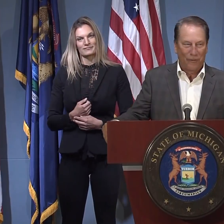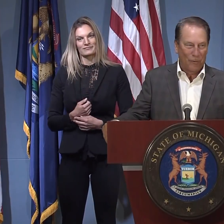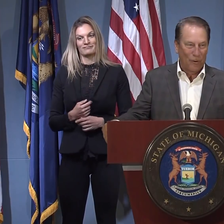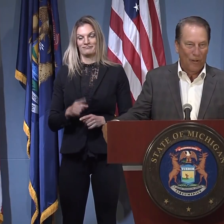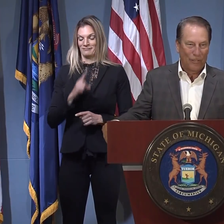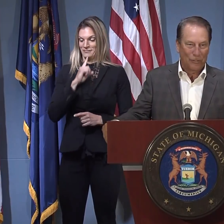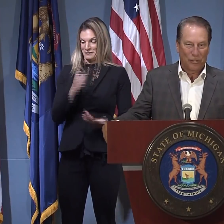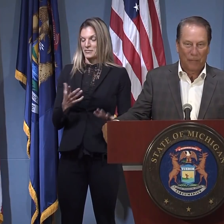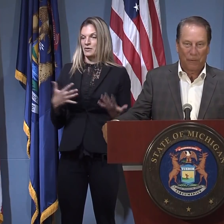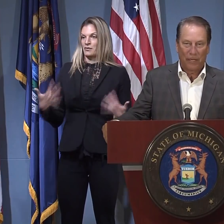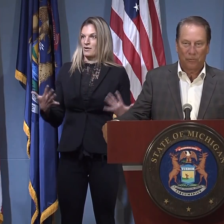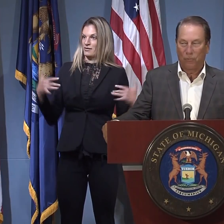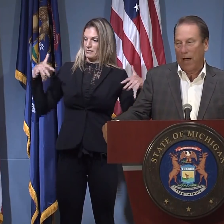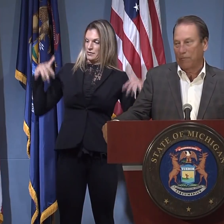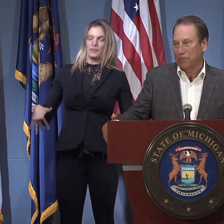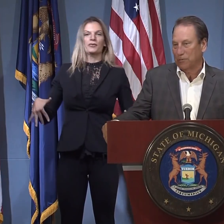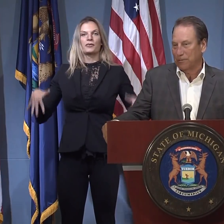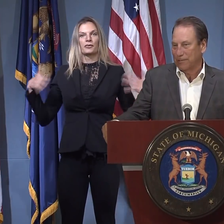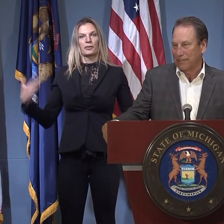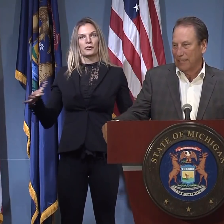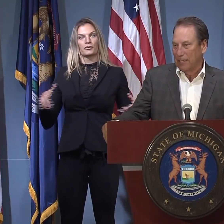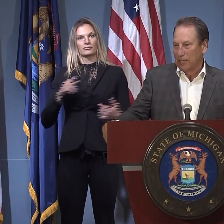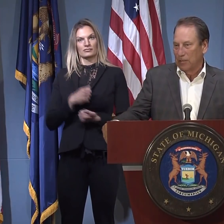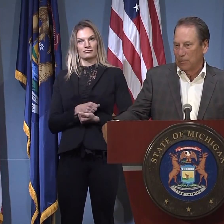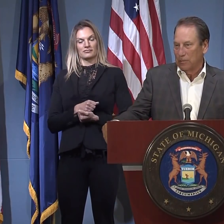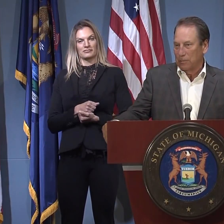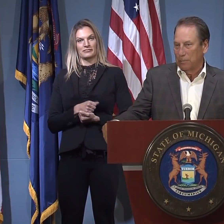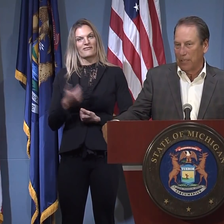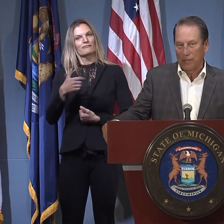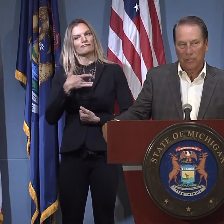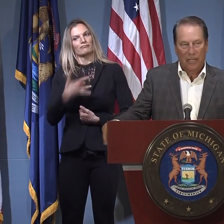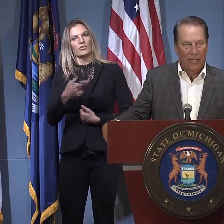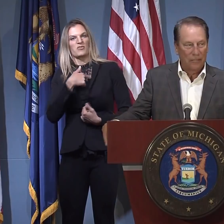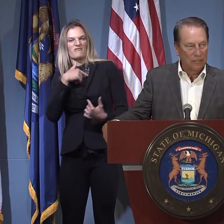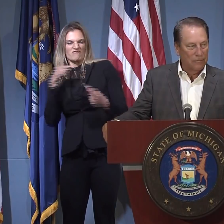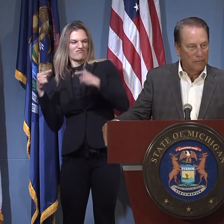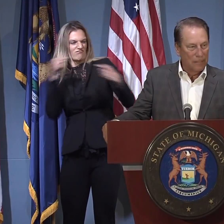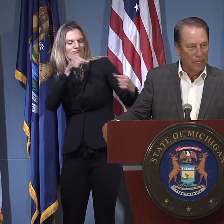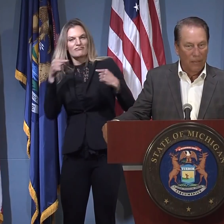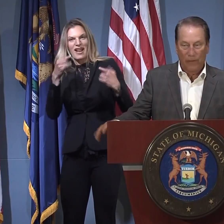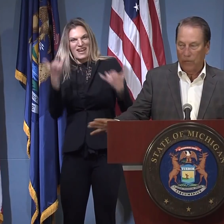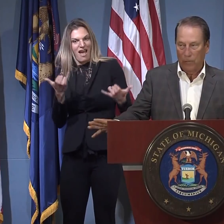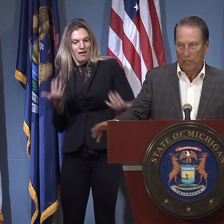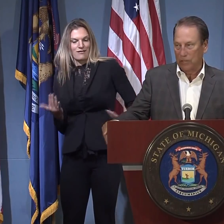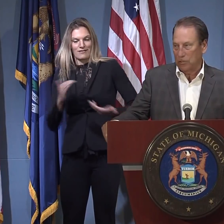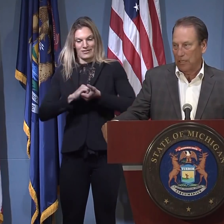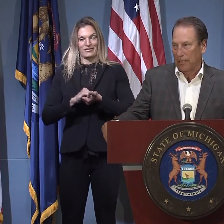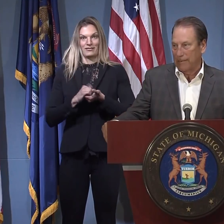IT IS NOT JUST FOR WOLVERINES BUT FOR EVERYBODY TO COME TOGETHER. THAT DOESN'T HAPPEN VERY OFTEN. WE'RE ALL ON THE SAME PAGE.